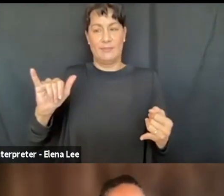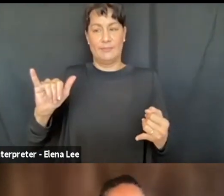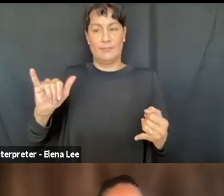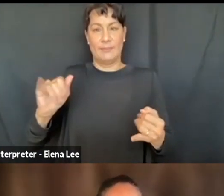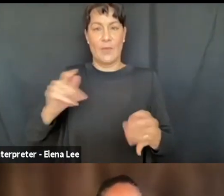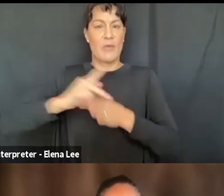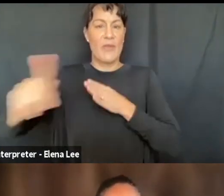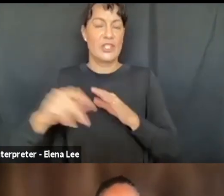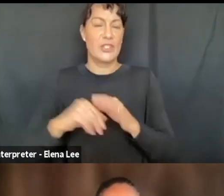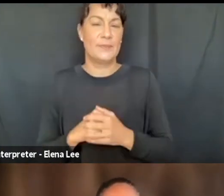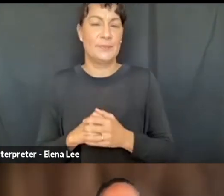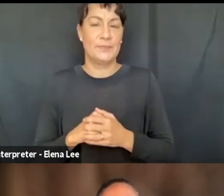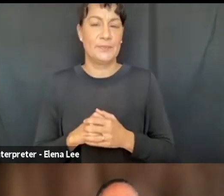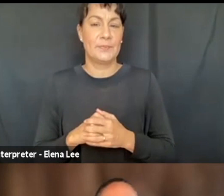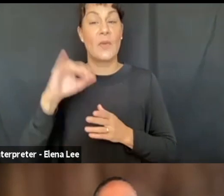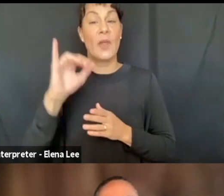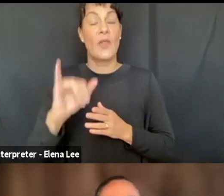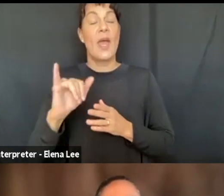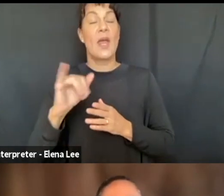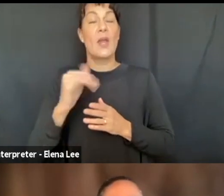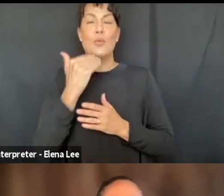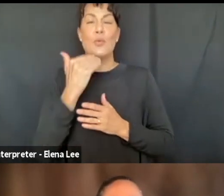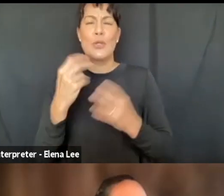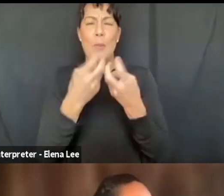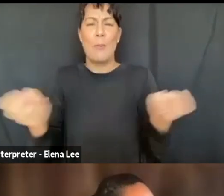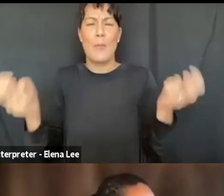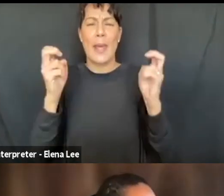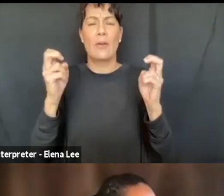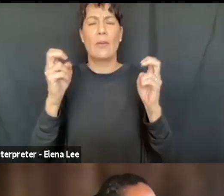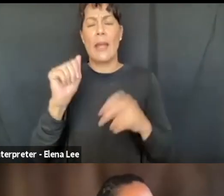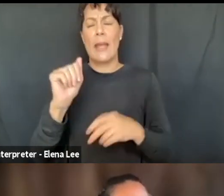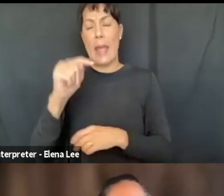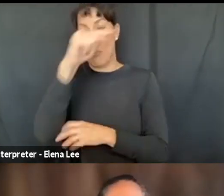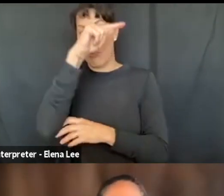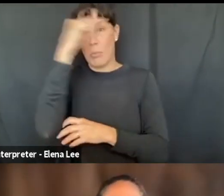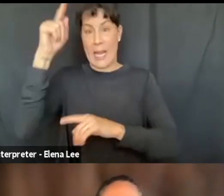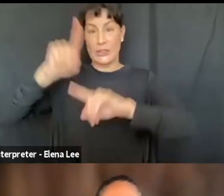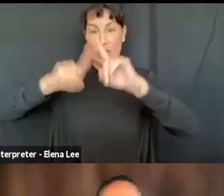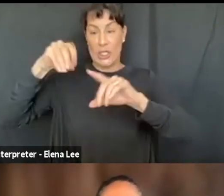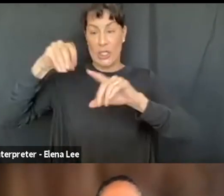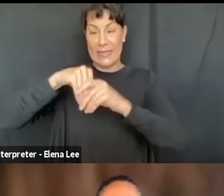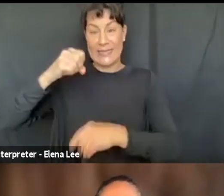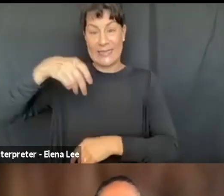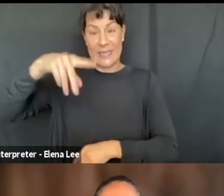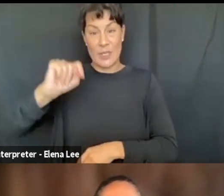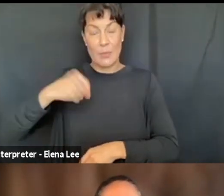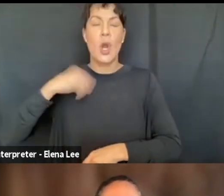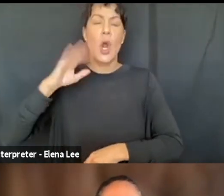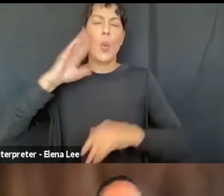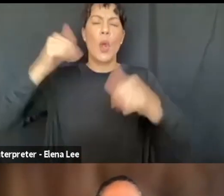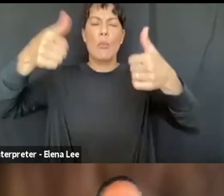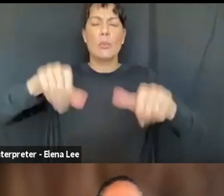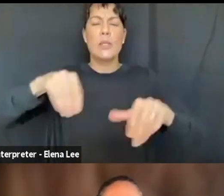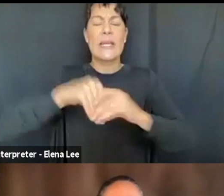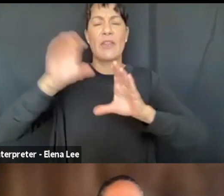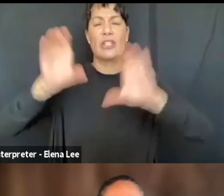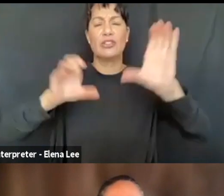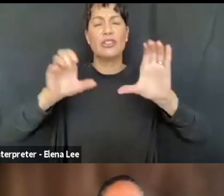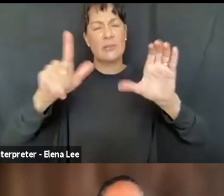that was hosted at "BlackStar" in September that we'll paste in the chat. And I encourage you to take the time to go look at that.